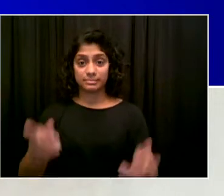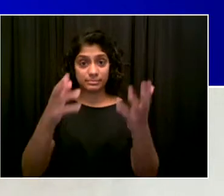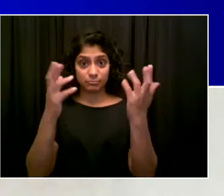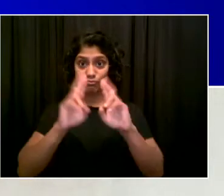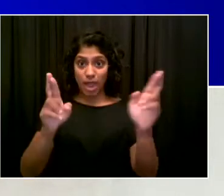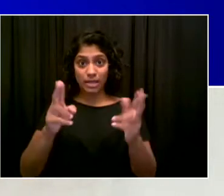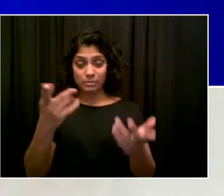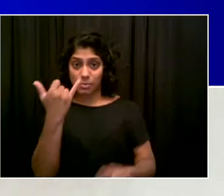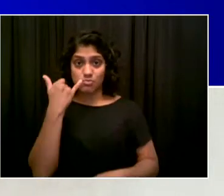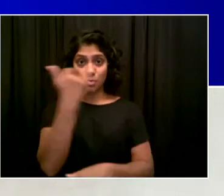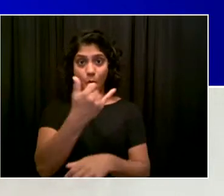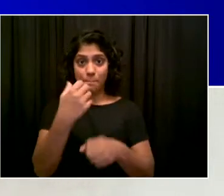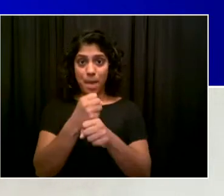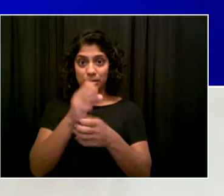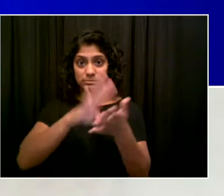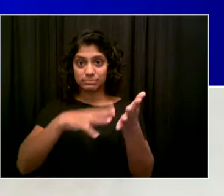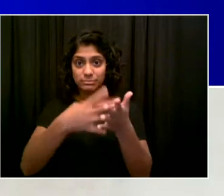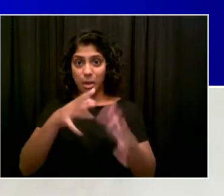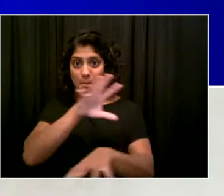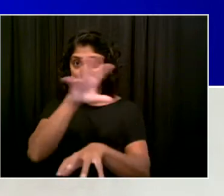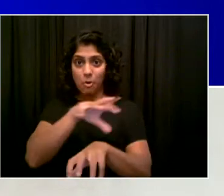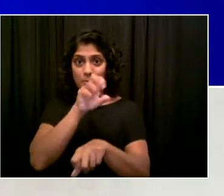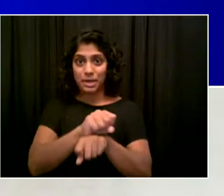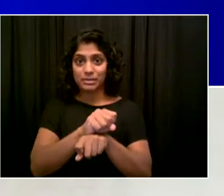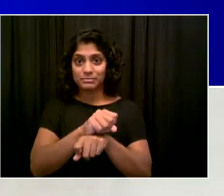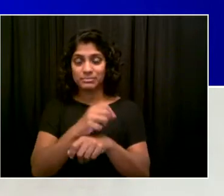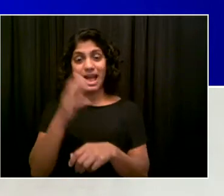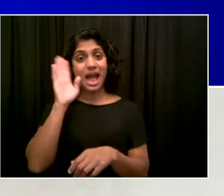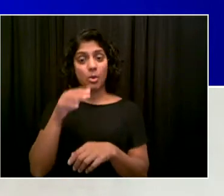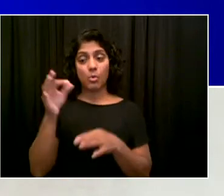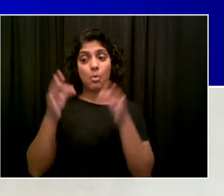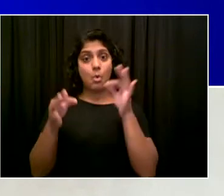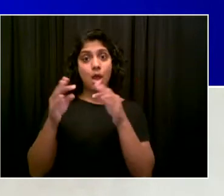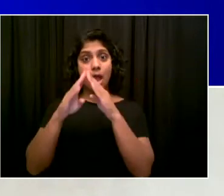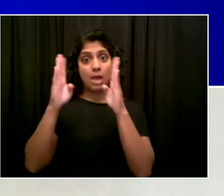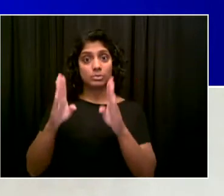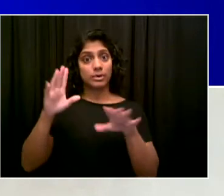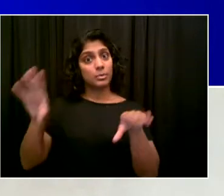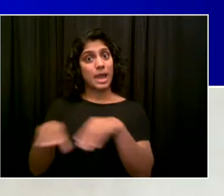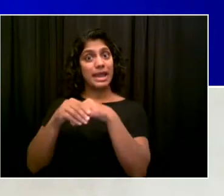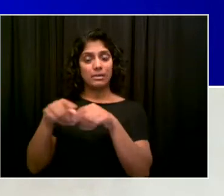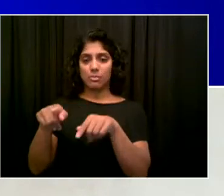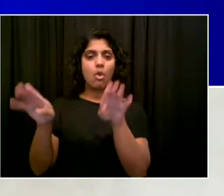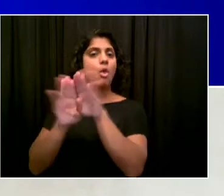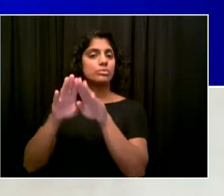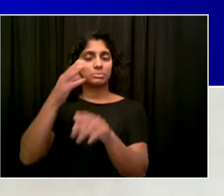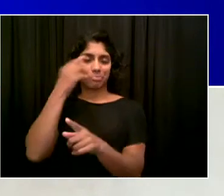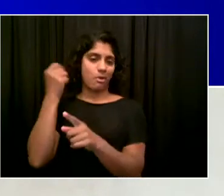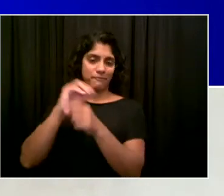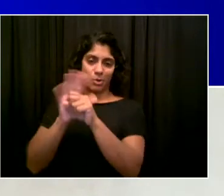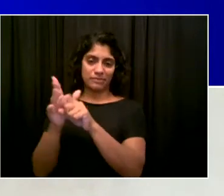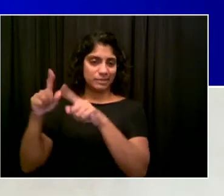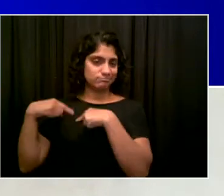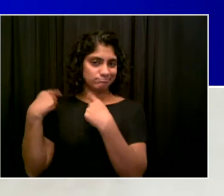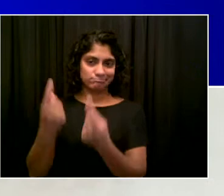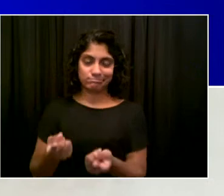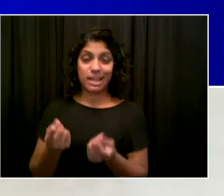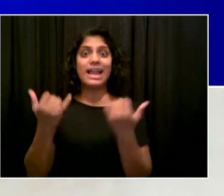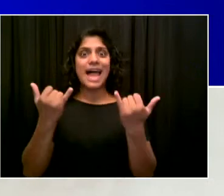YOU AND YOUR LOVED ONES CAN BOOK AN APPOINTMENT TO GET MARRIED. ON FRIDAY, 1 AUGUST, MARRIAGE